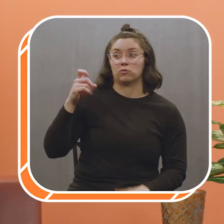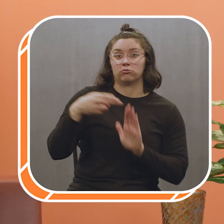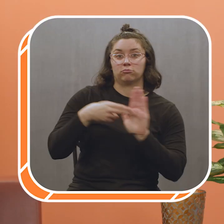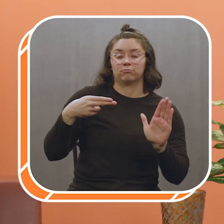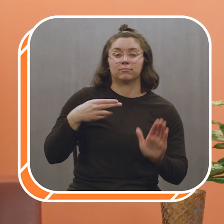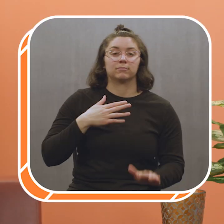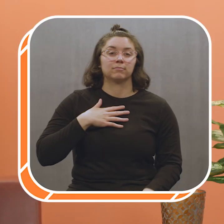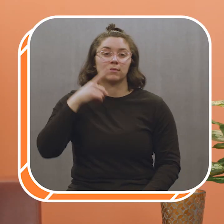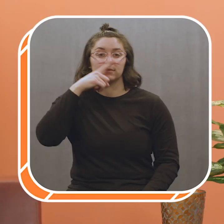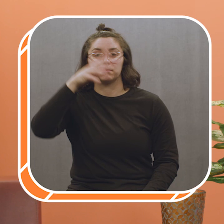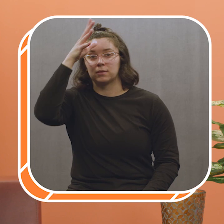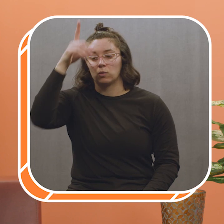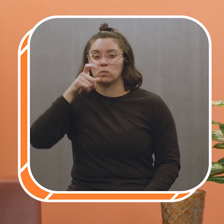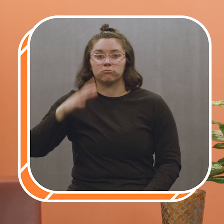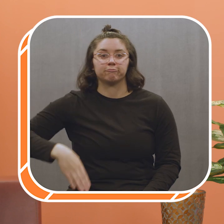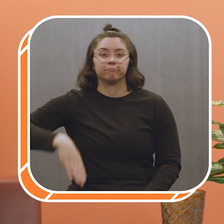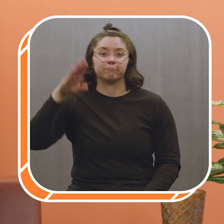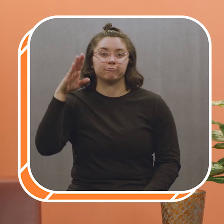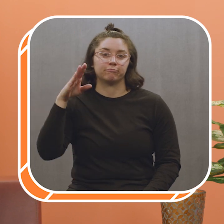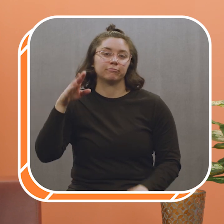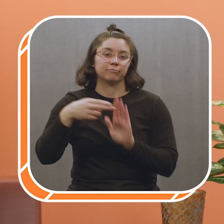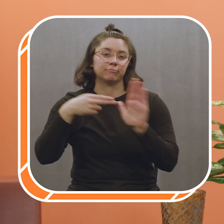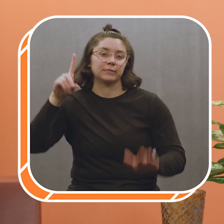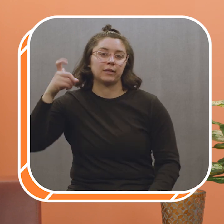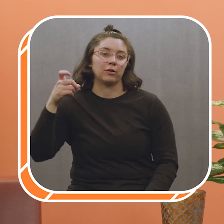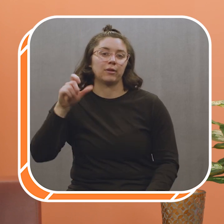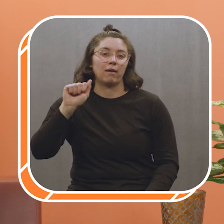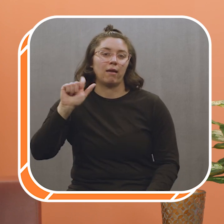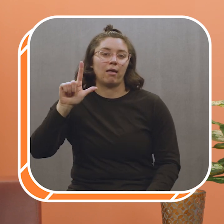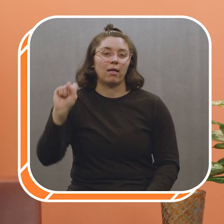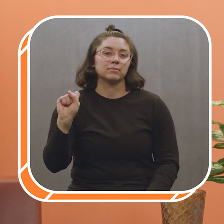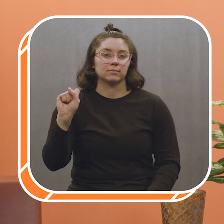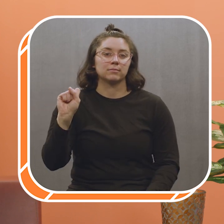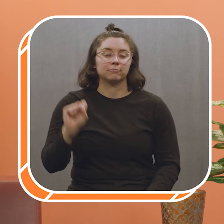My stepdad who raised me was diagnosed with ALS, Lou Gehrig's Disease.